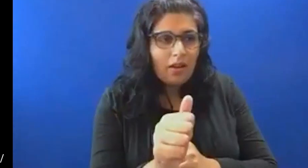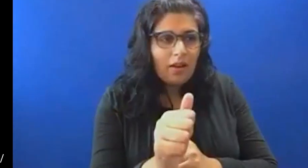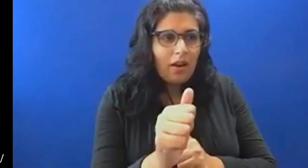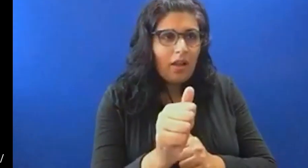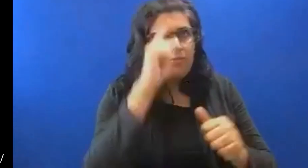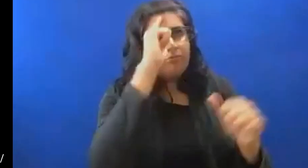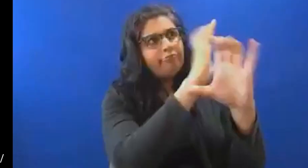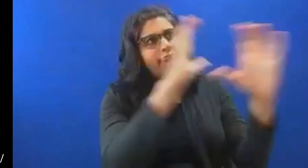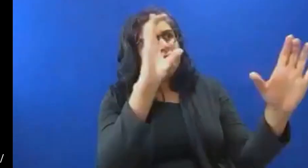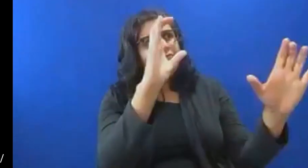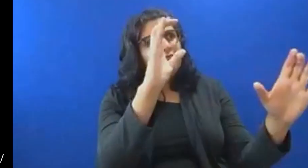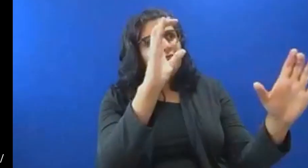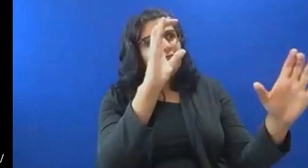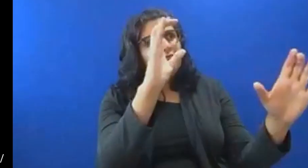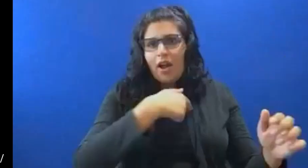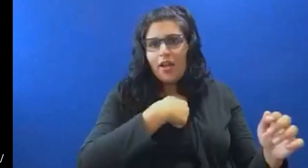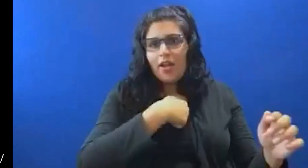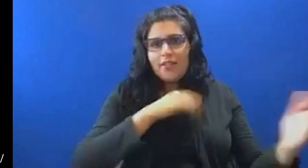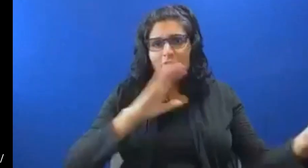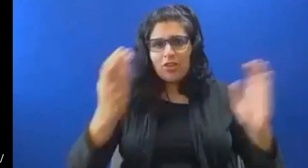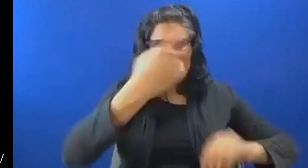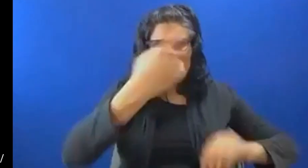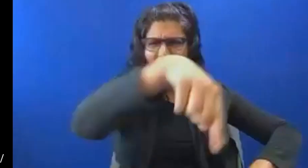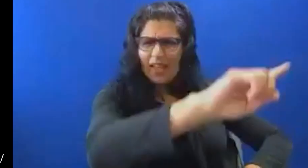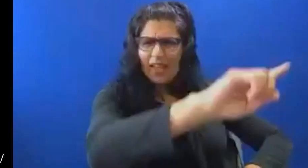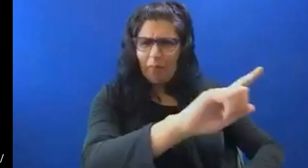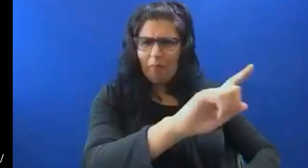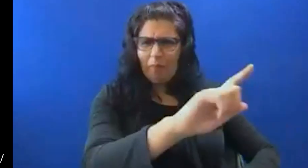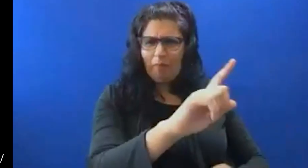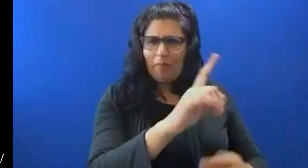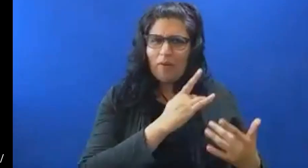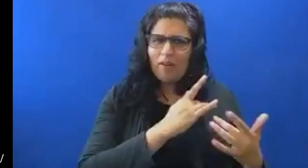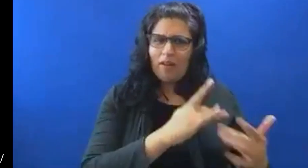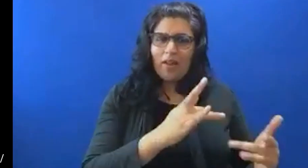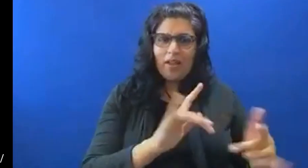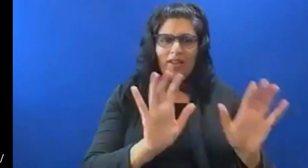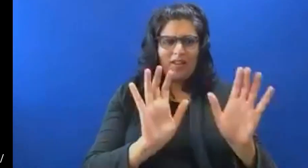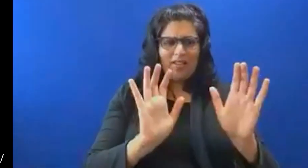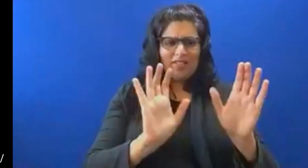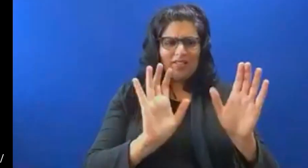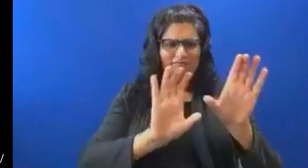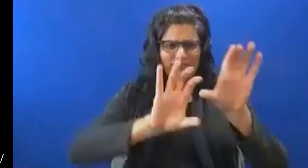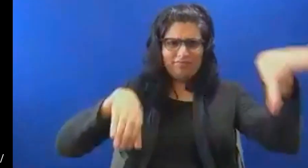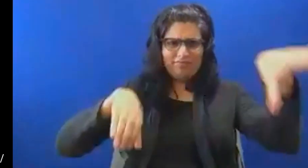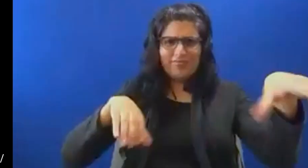them that is so often perpetuated in these awareness months and in these actions that